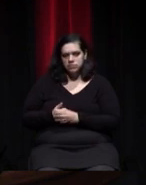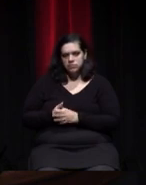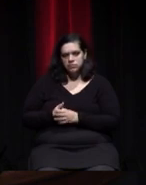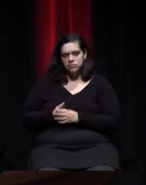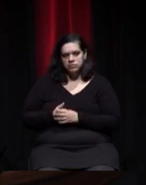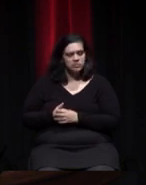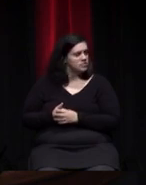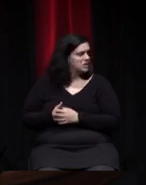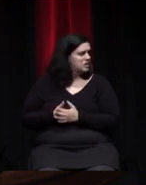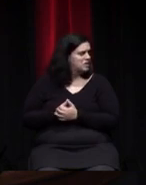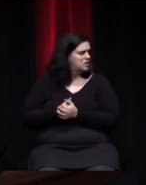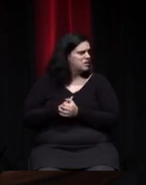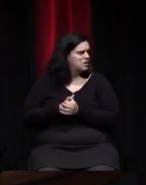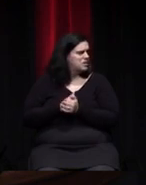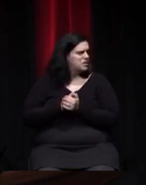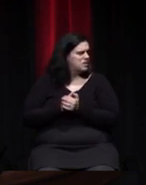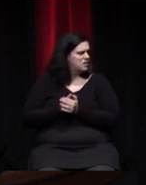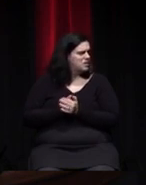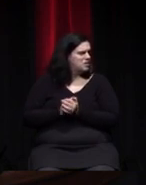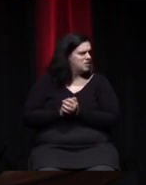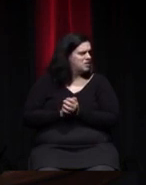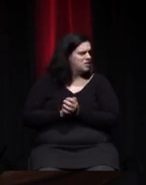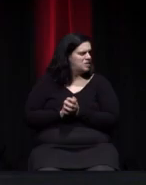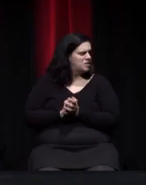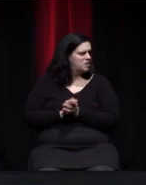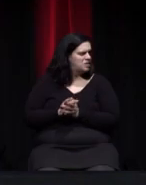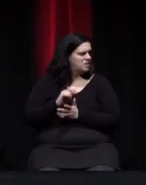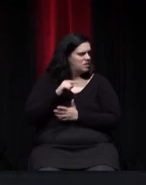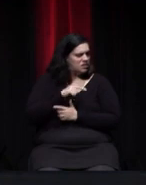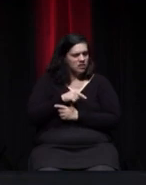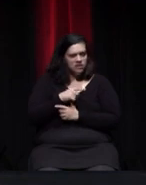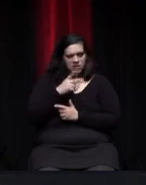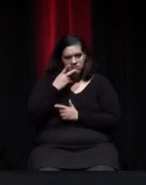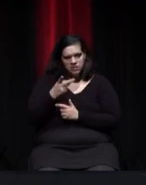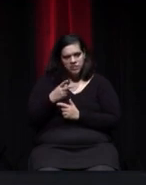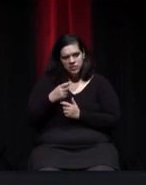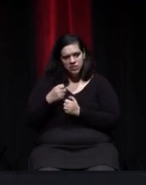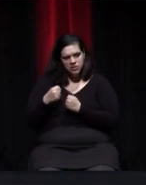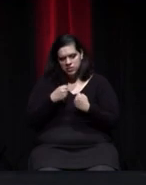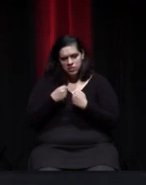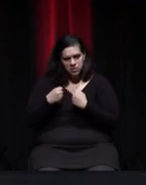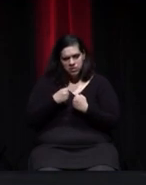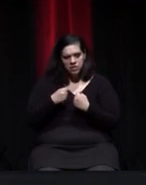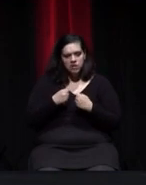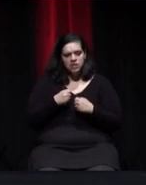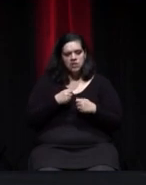I understand that you're tensioning the political and social dimensions.